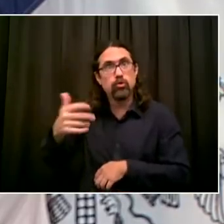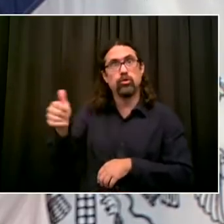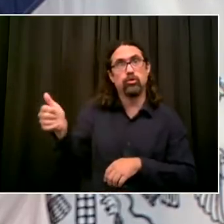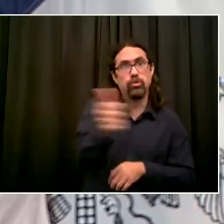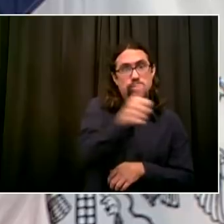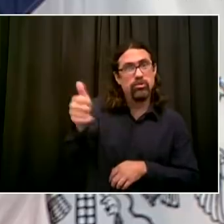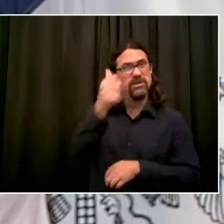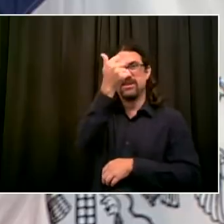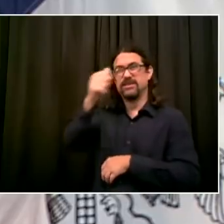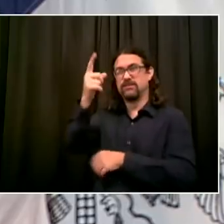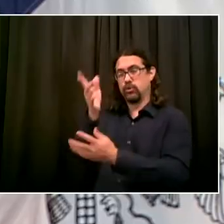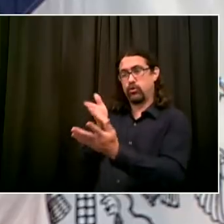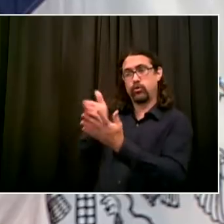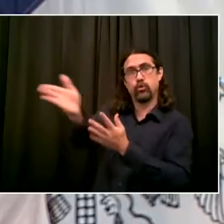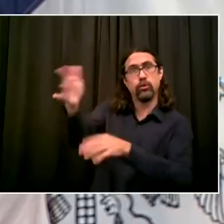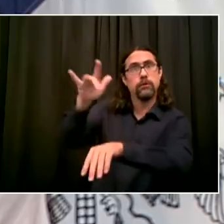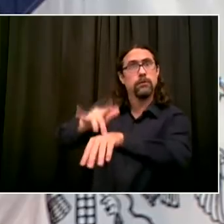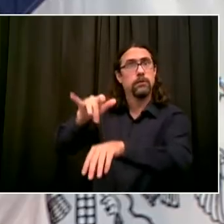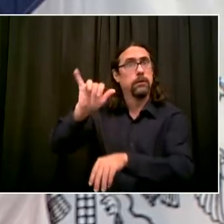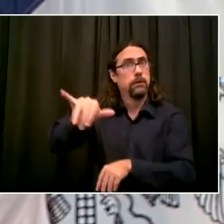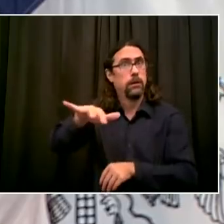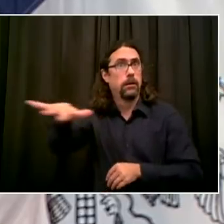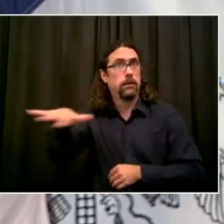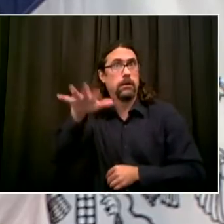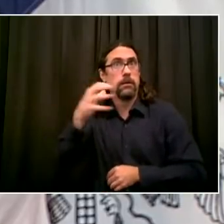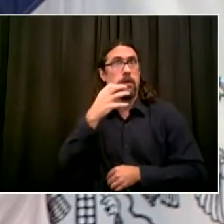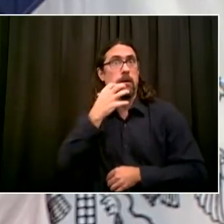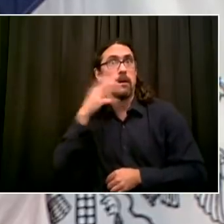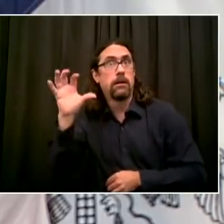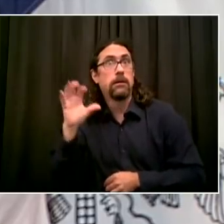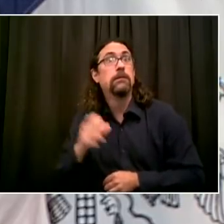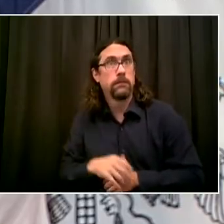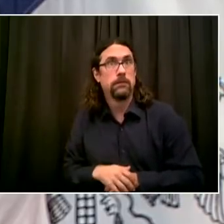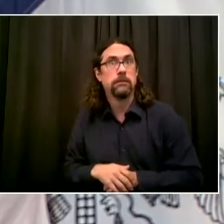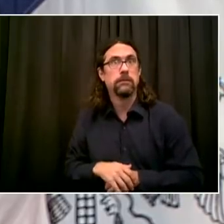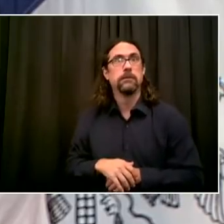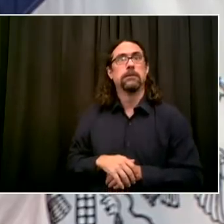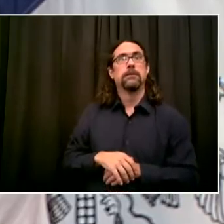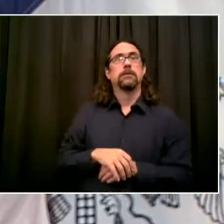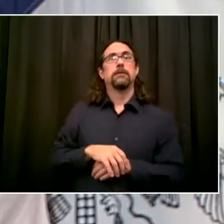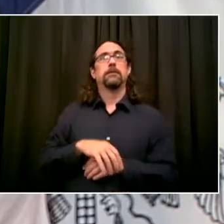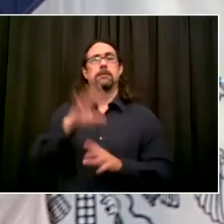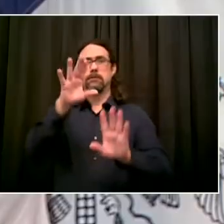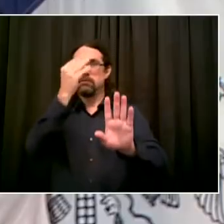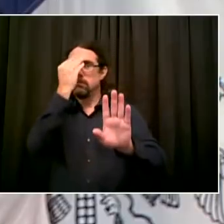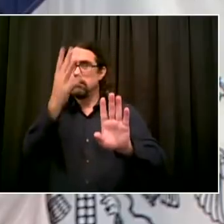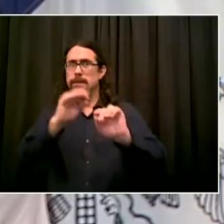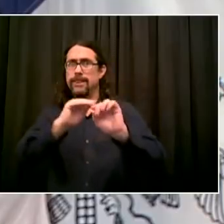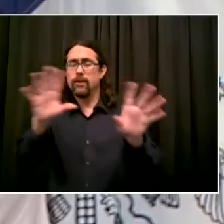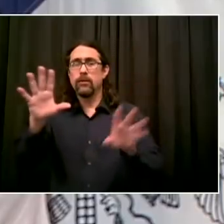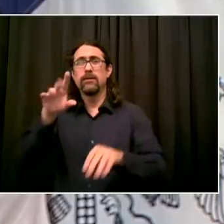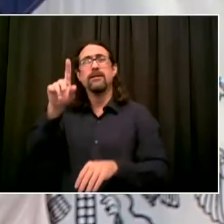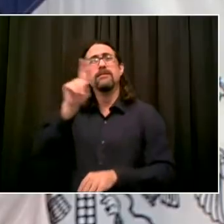WE ARE LOOKING AT ALL OF THE PER MUTATIONS